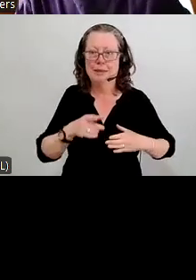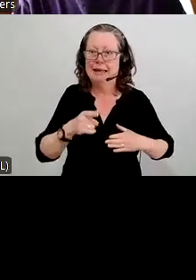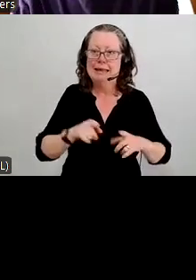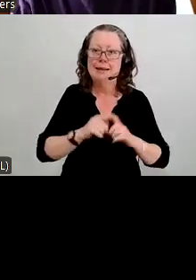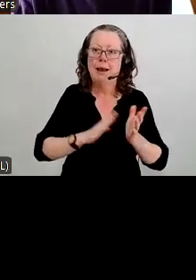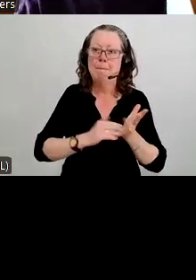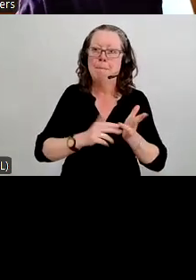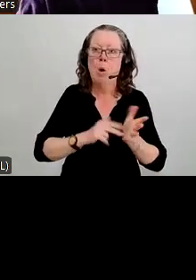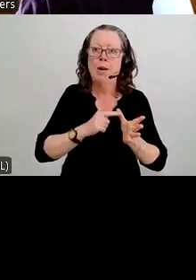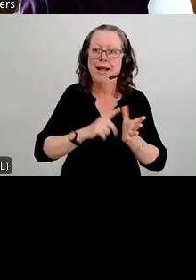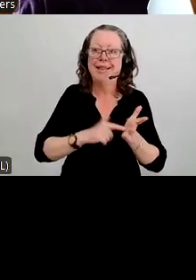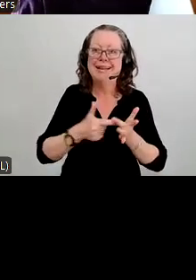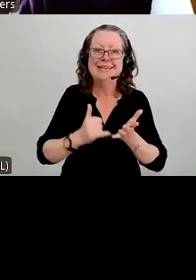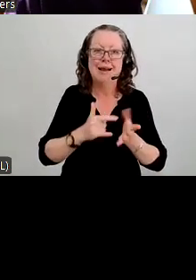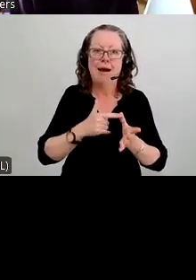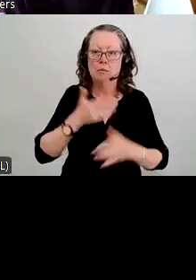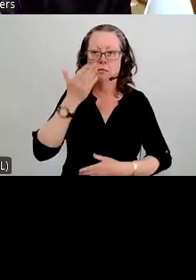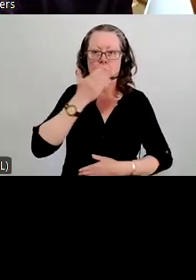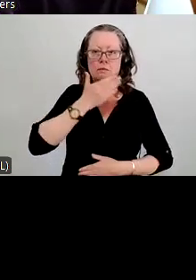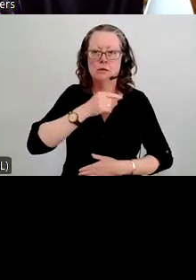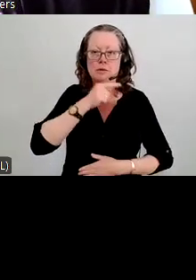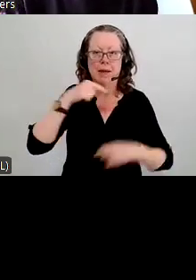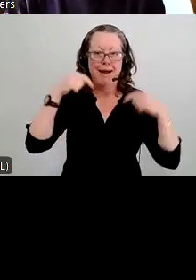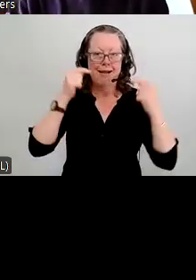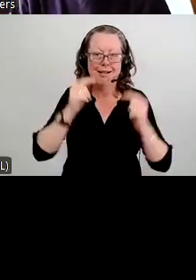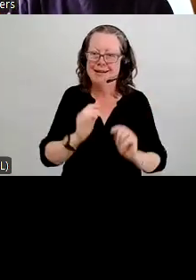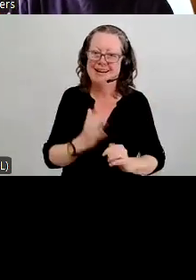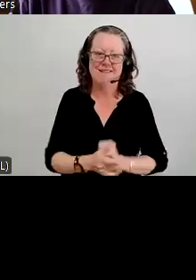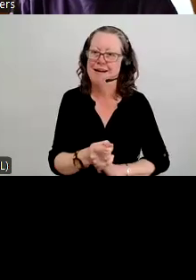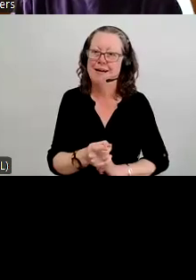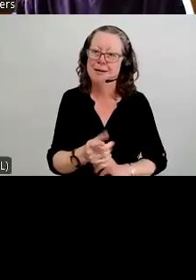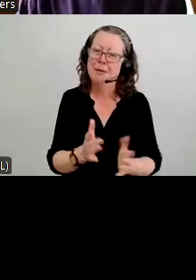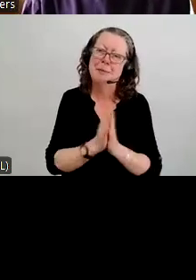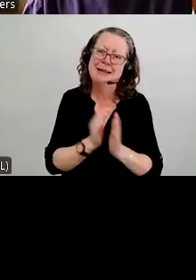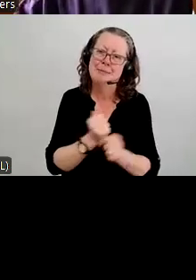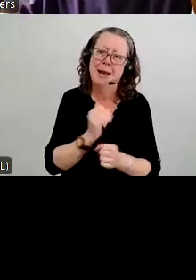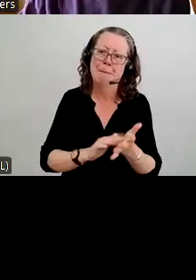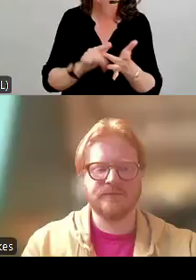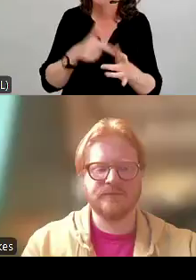Hey, we'll get to the Q&A now and hopefully answer some of your questions. If we don't get to them, I will add them